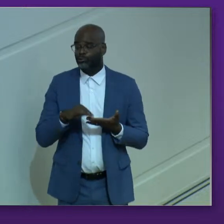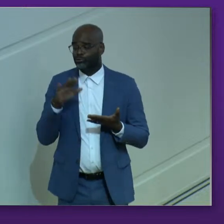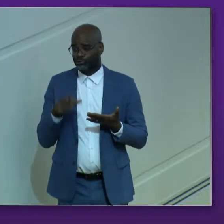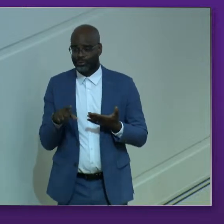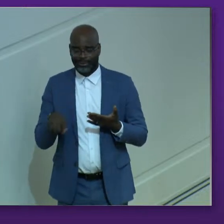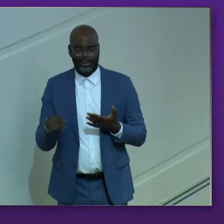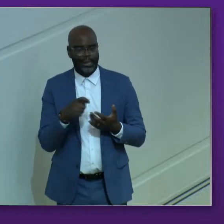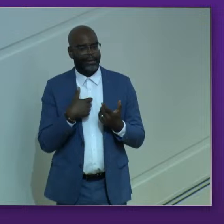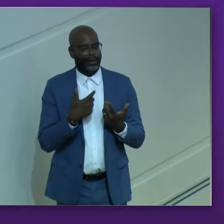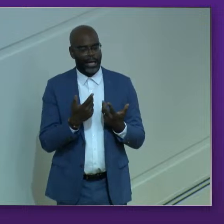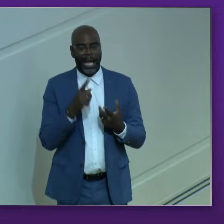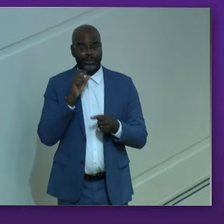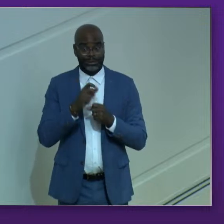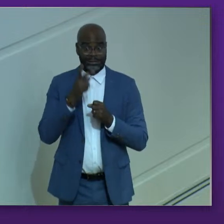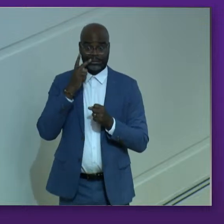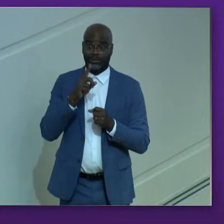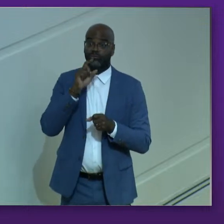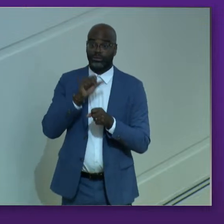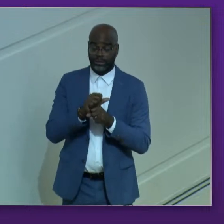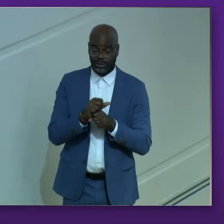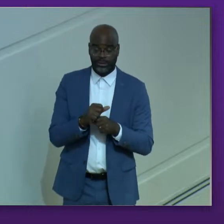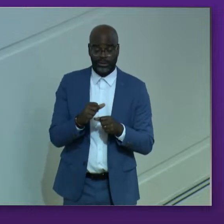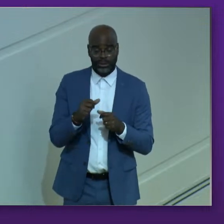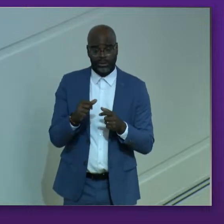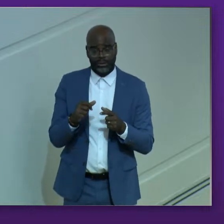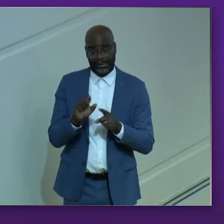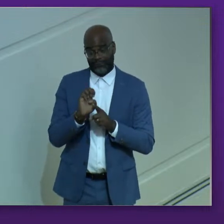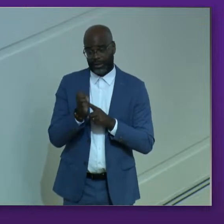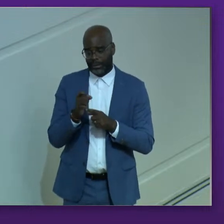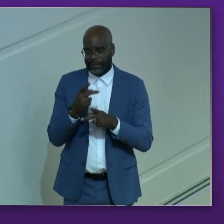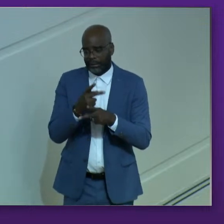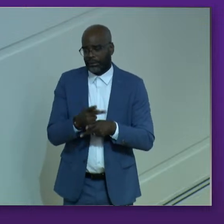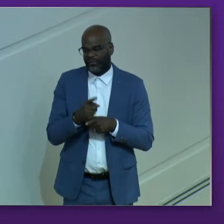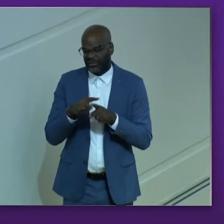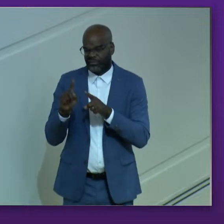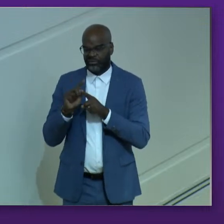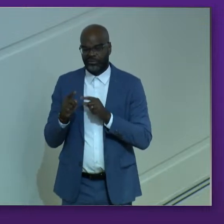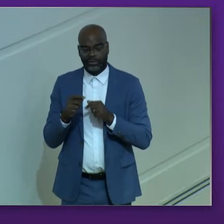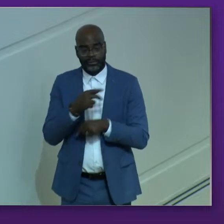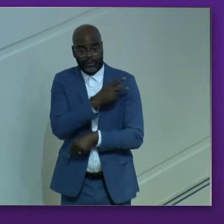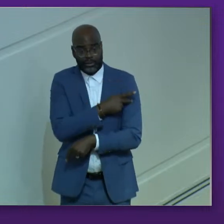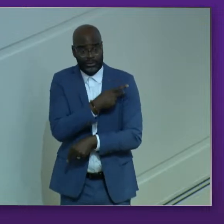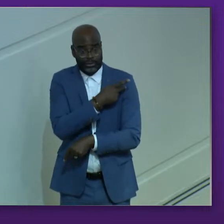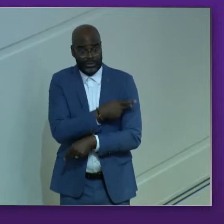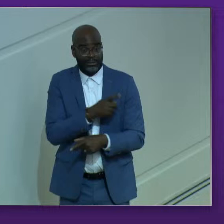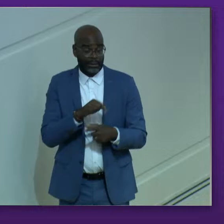INCIDENT DRILLED WAS A COLLABORATION ACROSS THE HEALTH SCIENCES DISCIPLINES WITH OVER